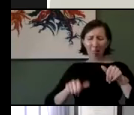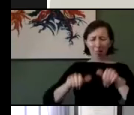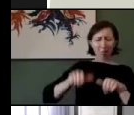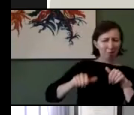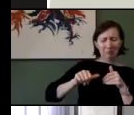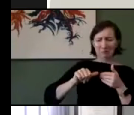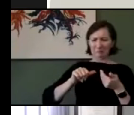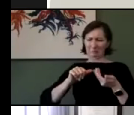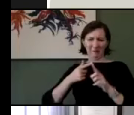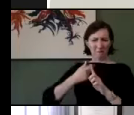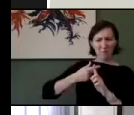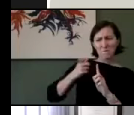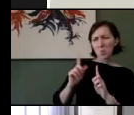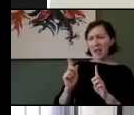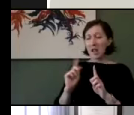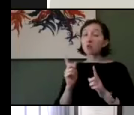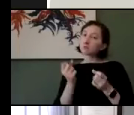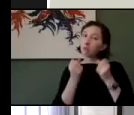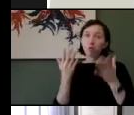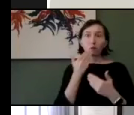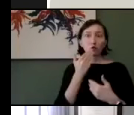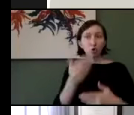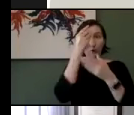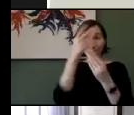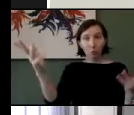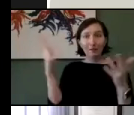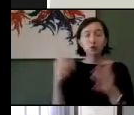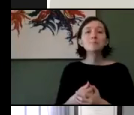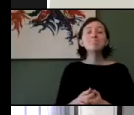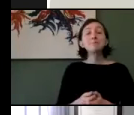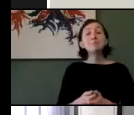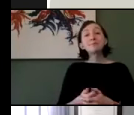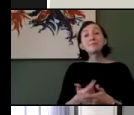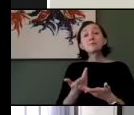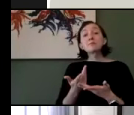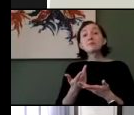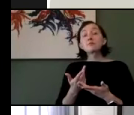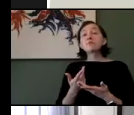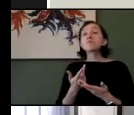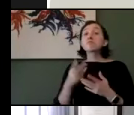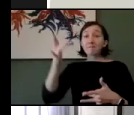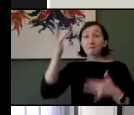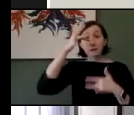but there's a lot of good information out there. When talking about the virus,